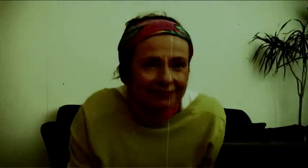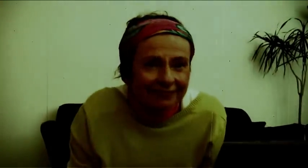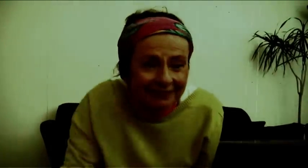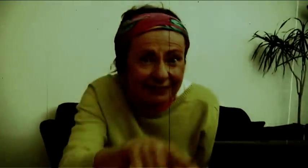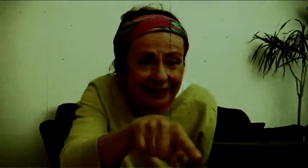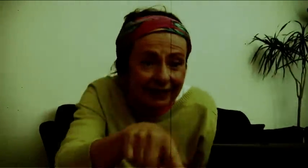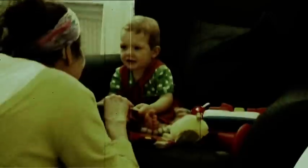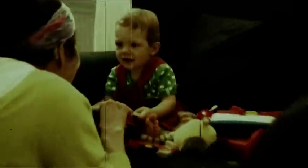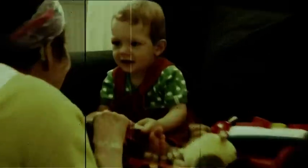This one...